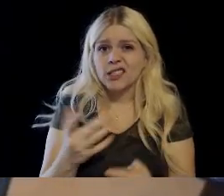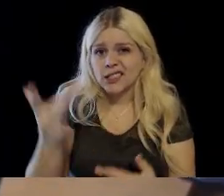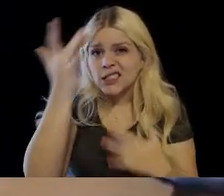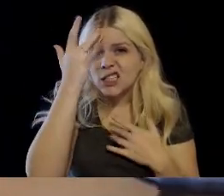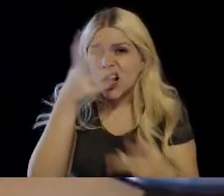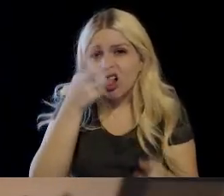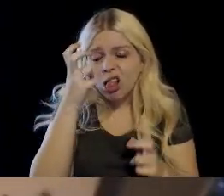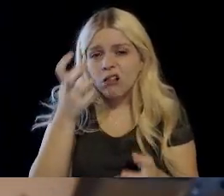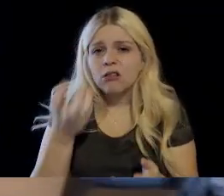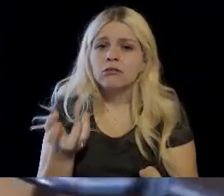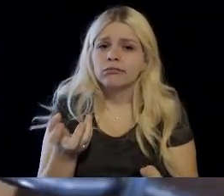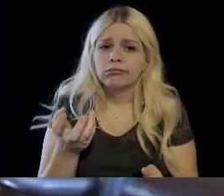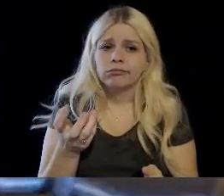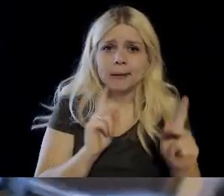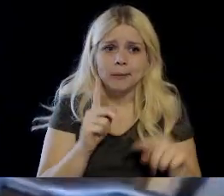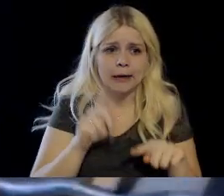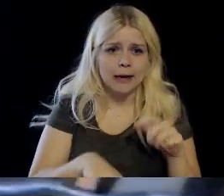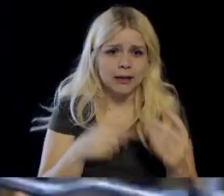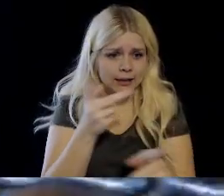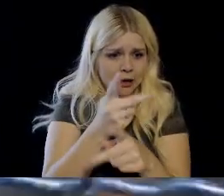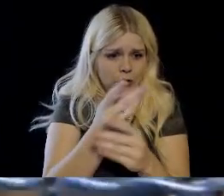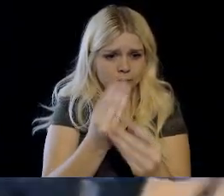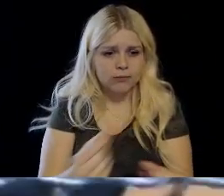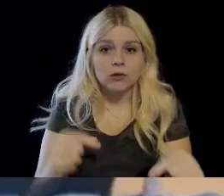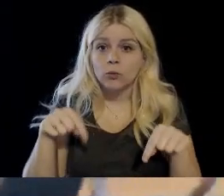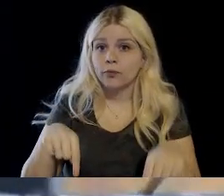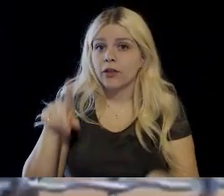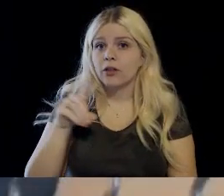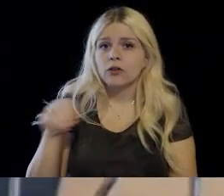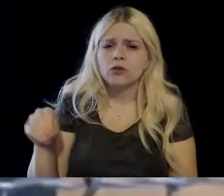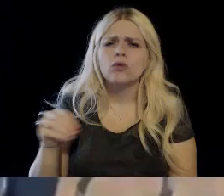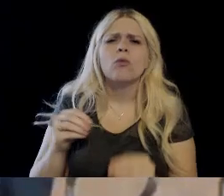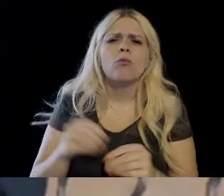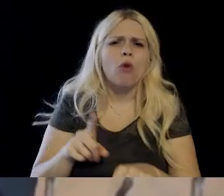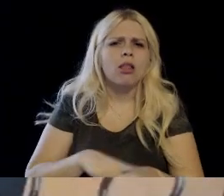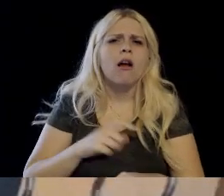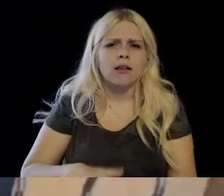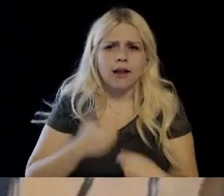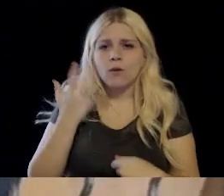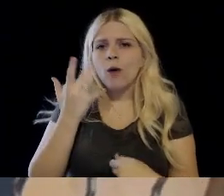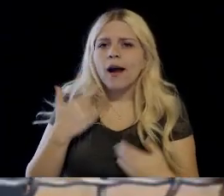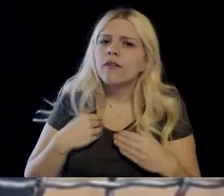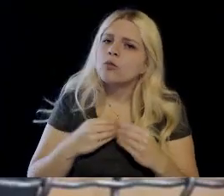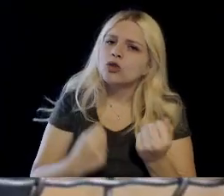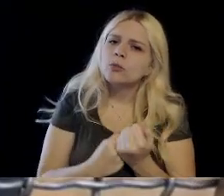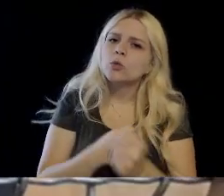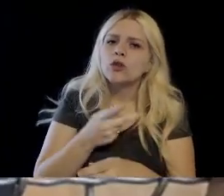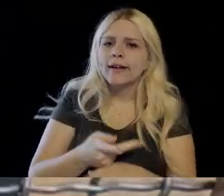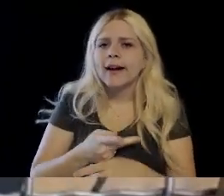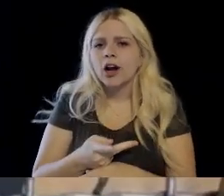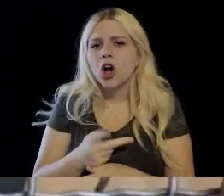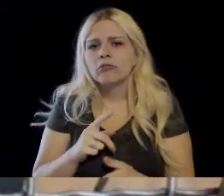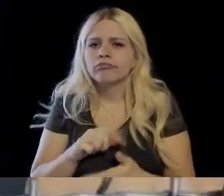care of them. So, here at the zoo they definitely can live for a longer time. So, I think zoos,